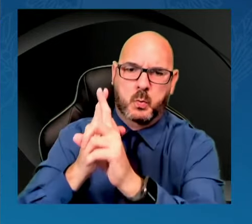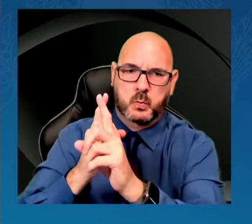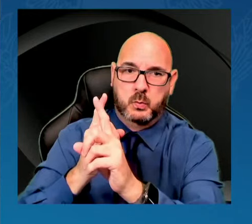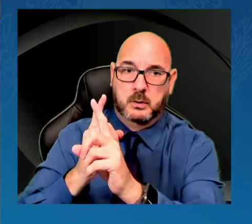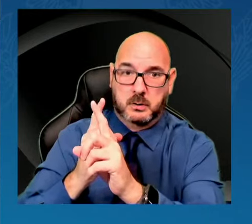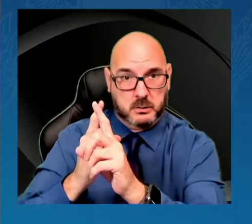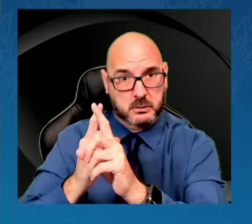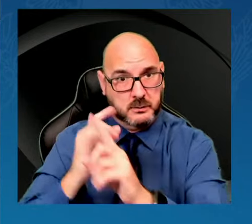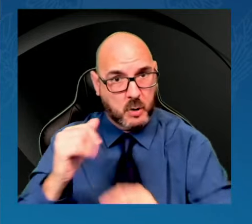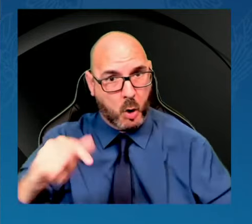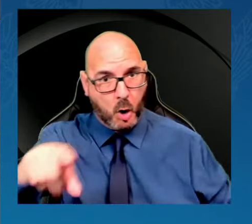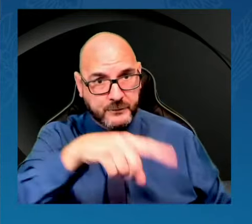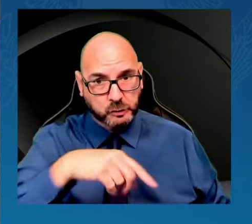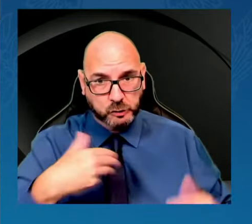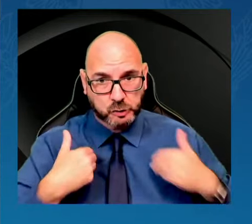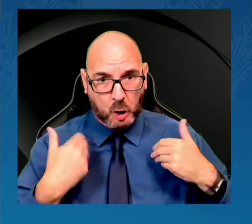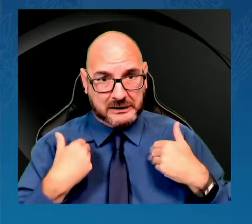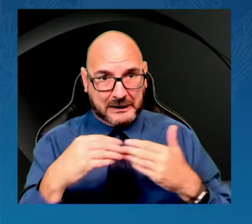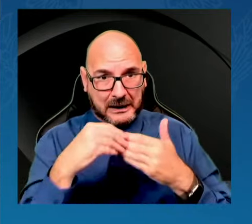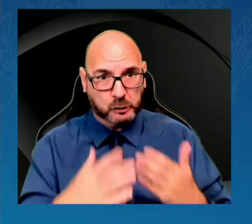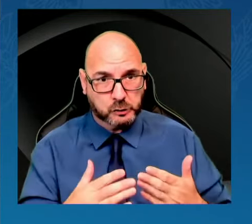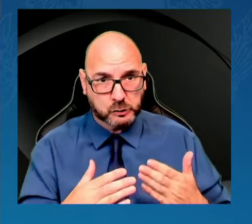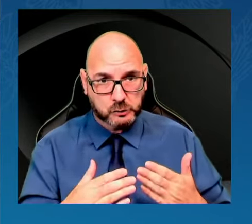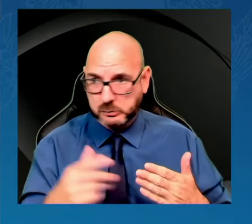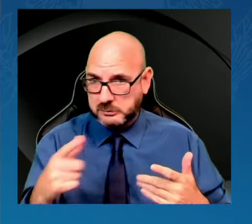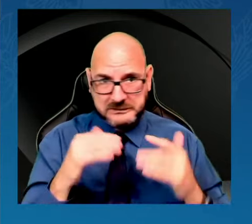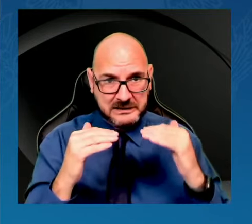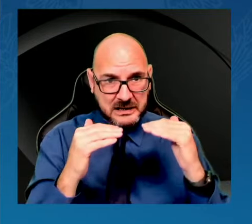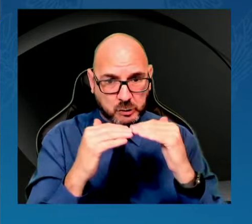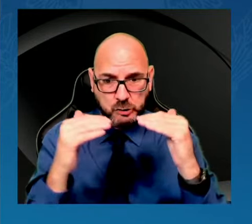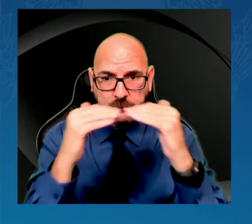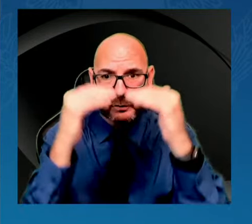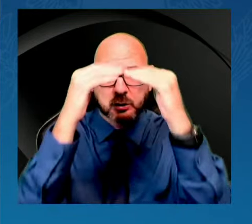that we are in here -- -- ne-